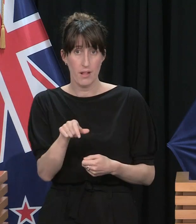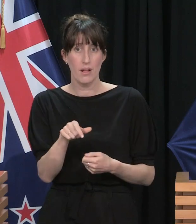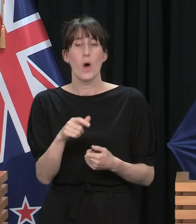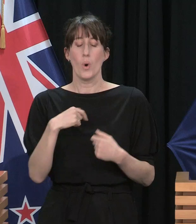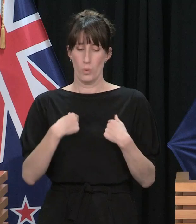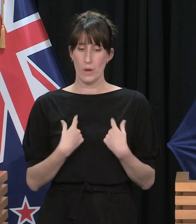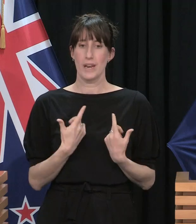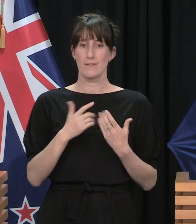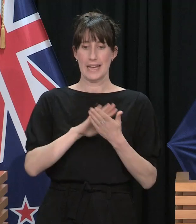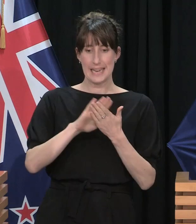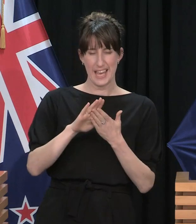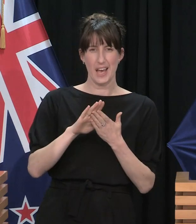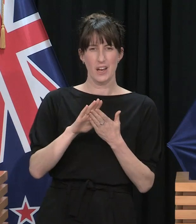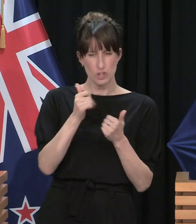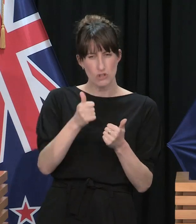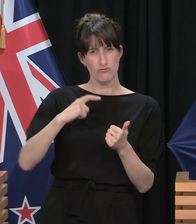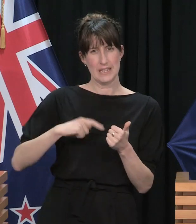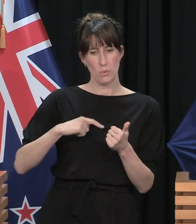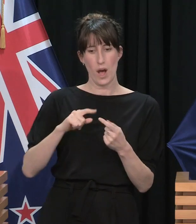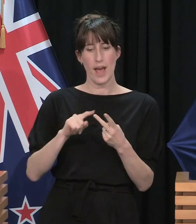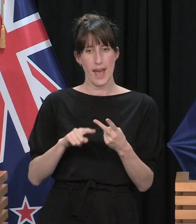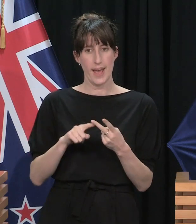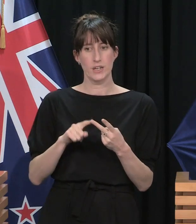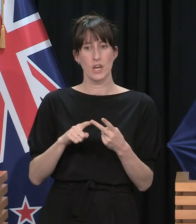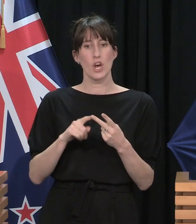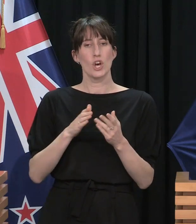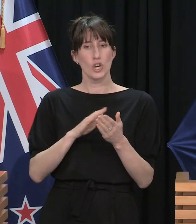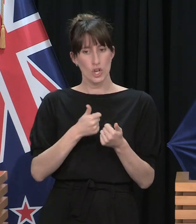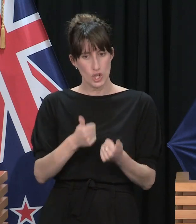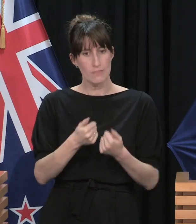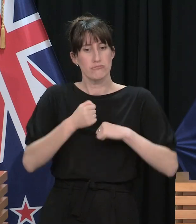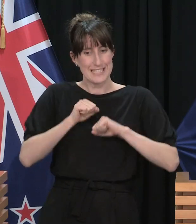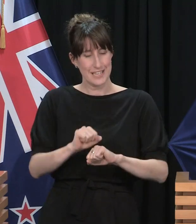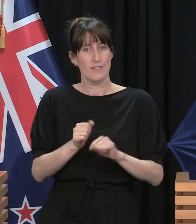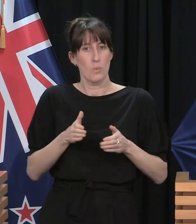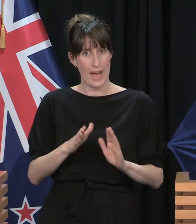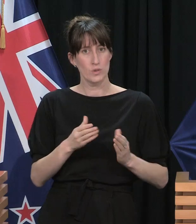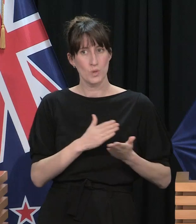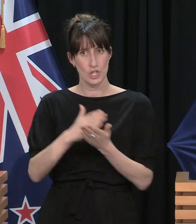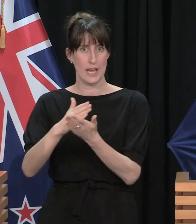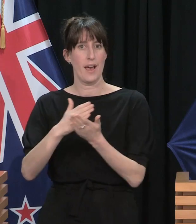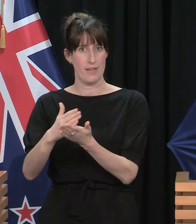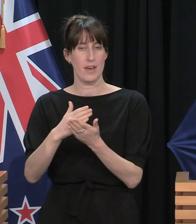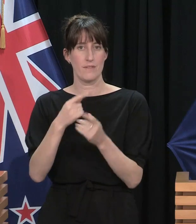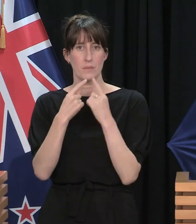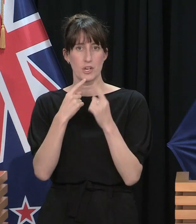we will ensure that there is a very clear reason and arrangement for sharing that